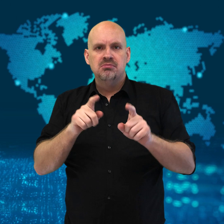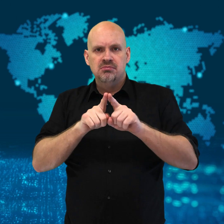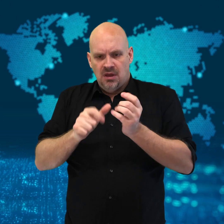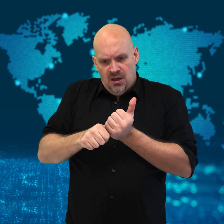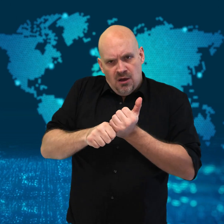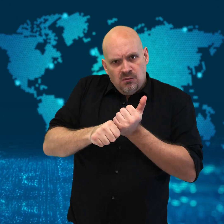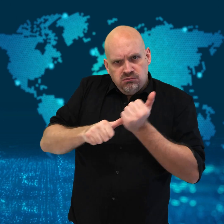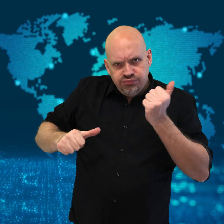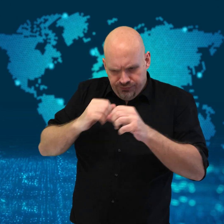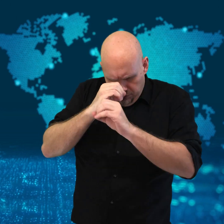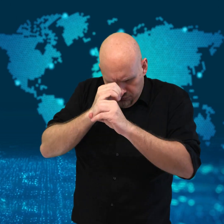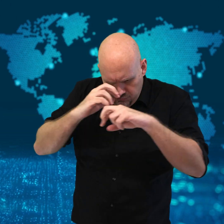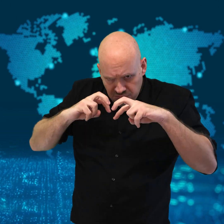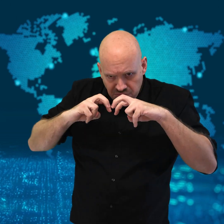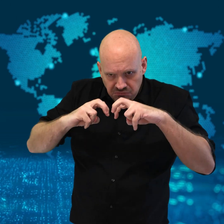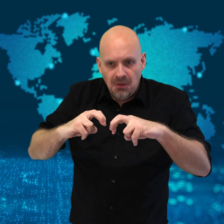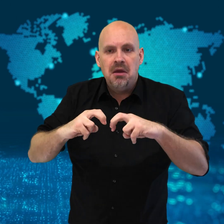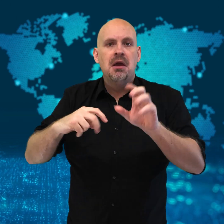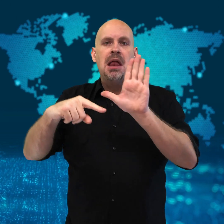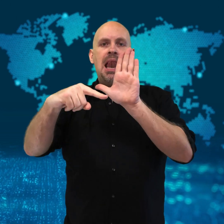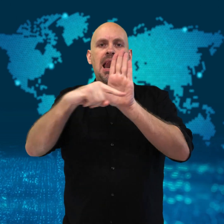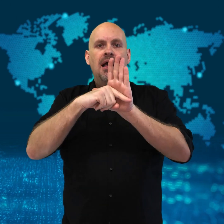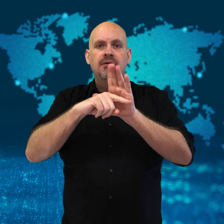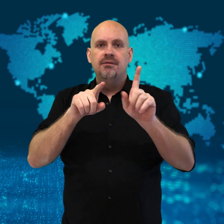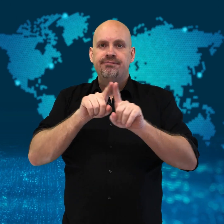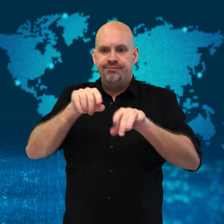for toxic chemicals.